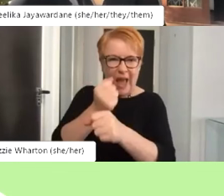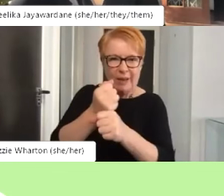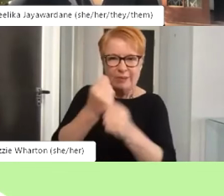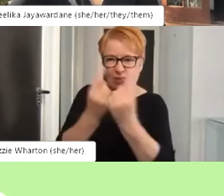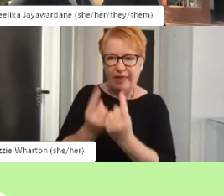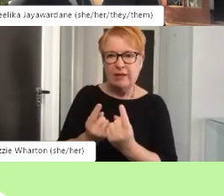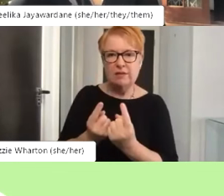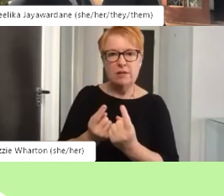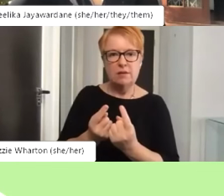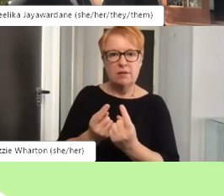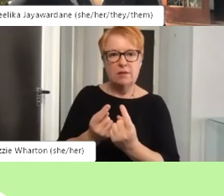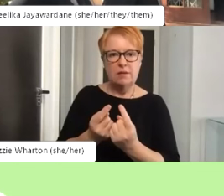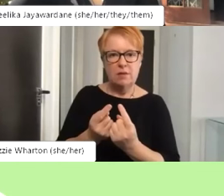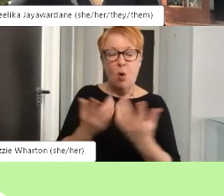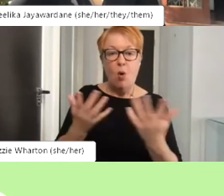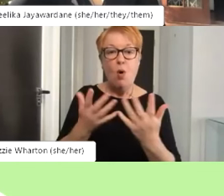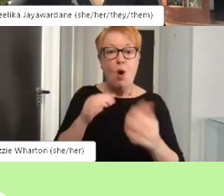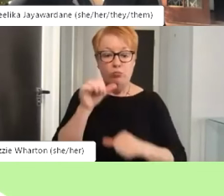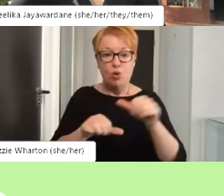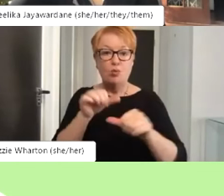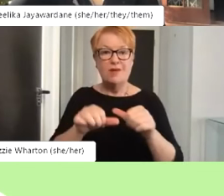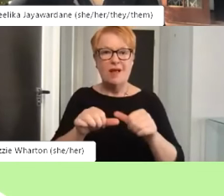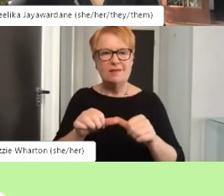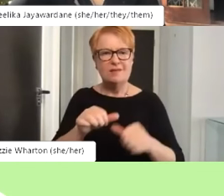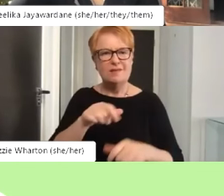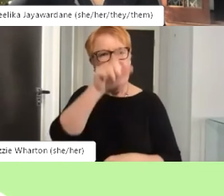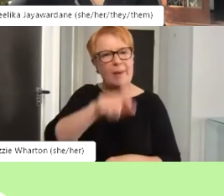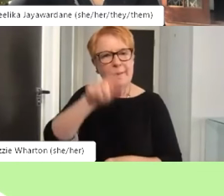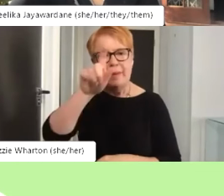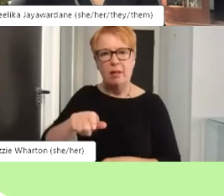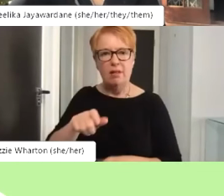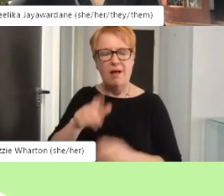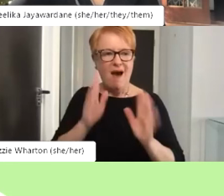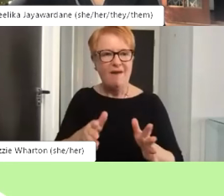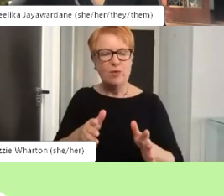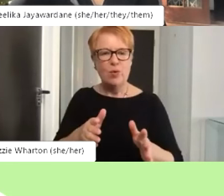who rarely benefit from such work and rarely attend such events or engage with artworks